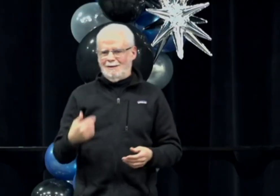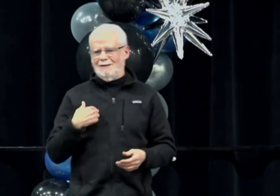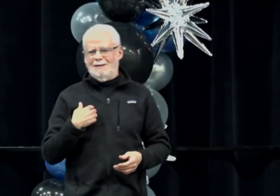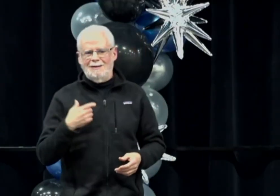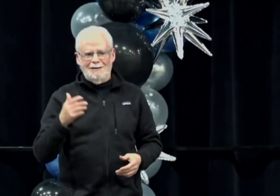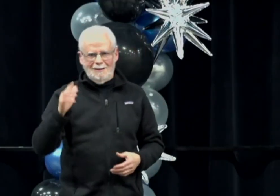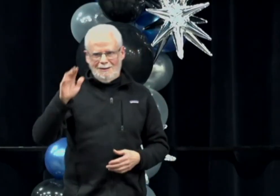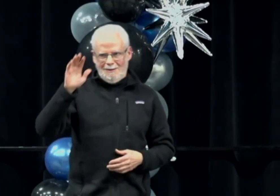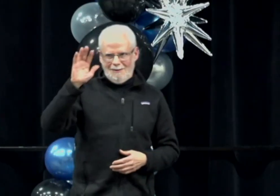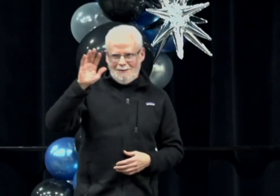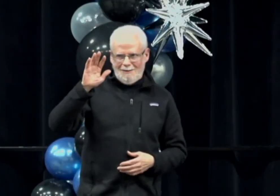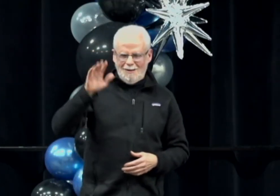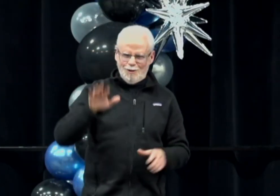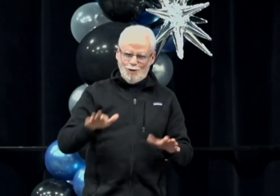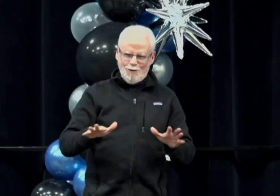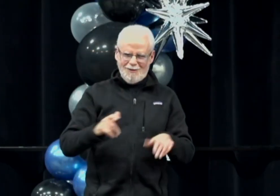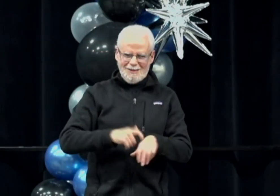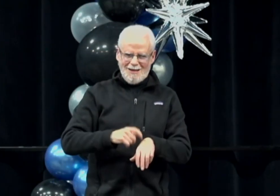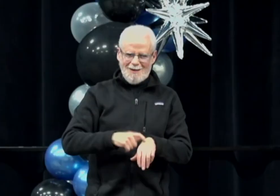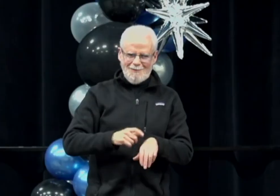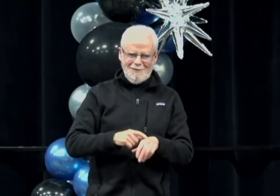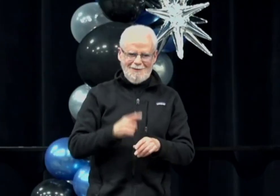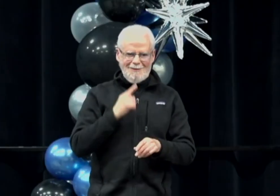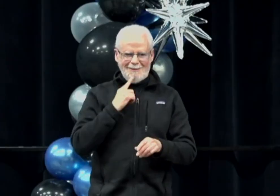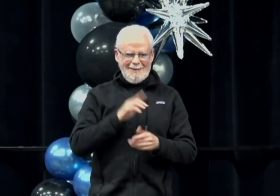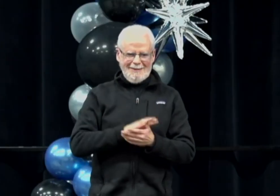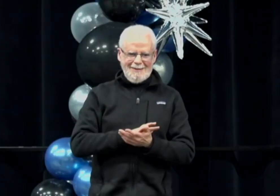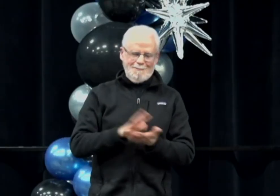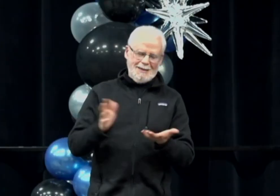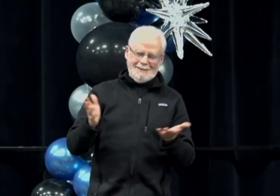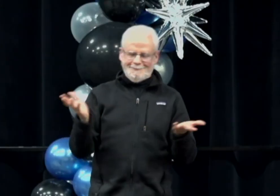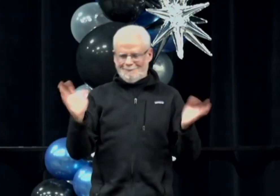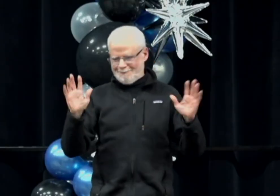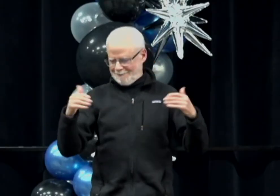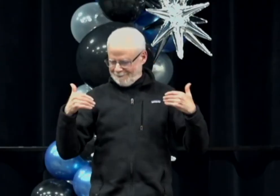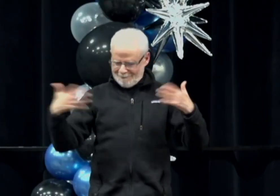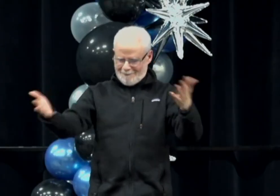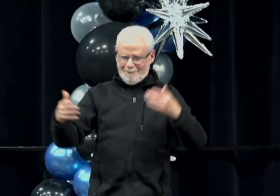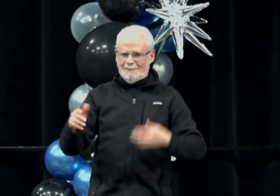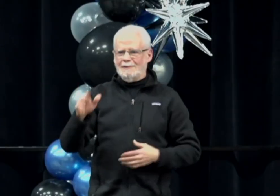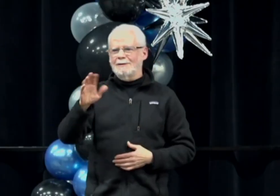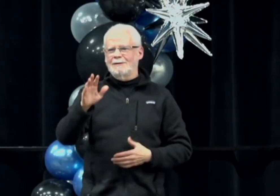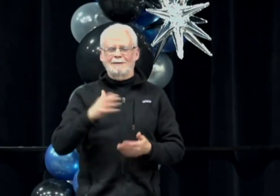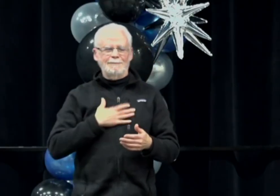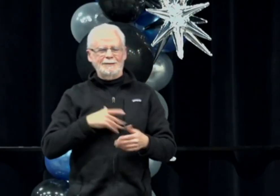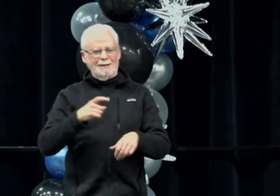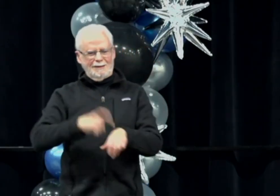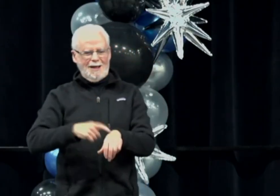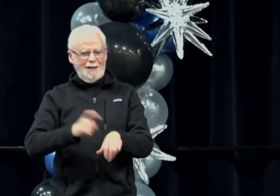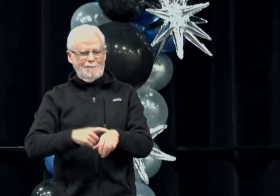and again it was a tie. A third call for a vote ended in another tie. I raised my hand, though I